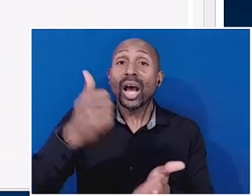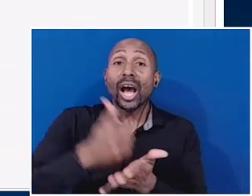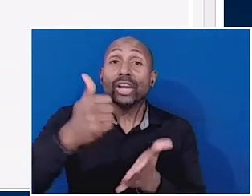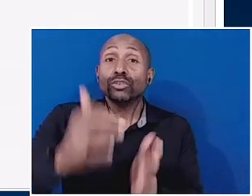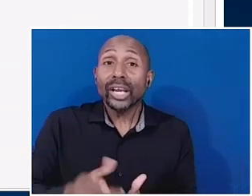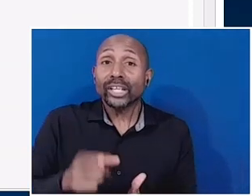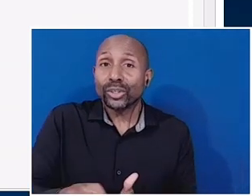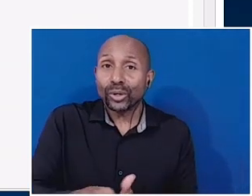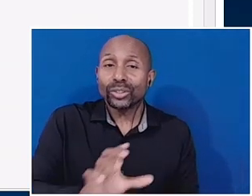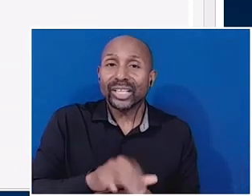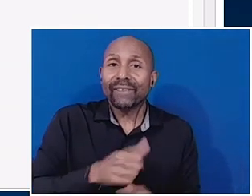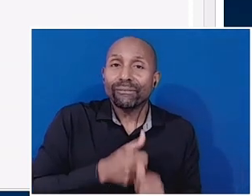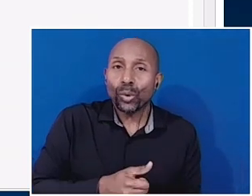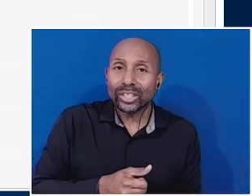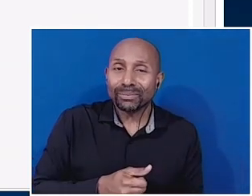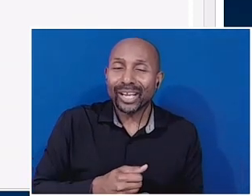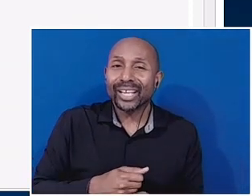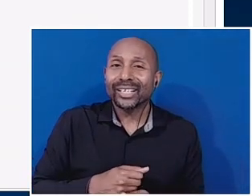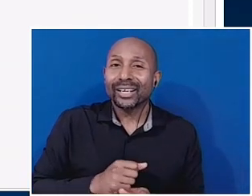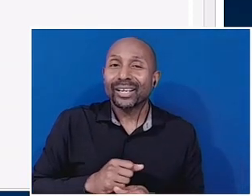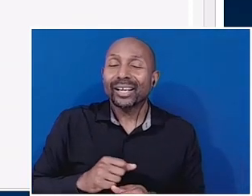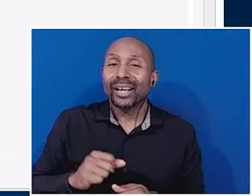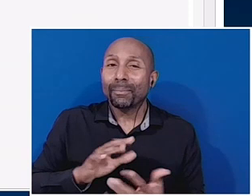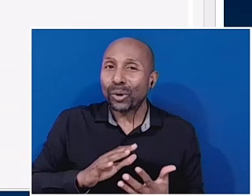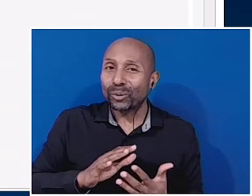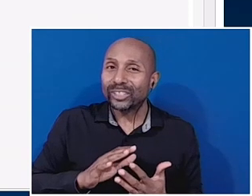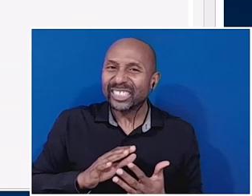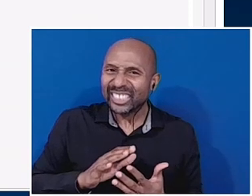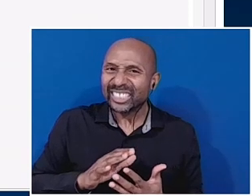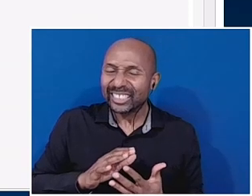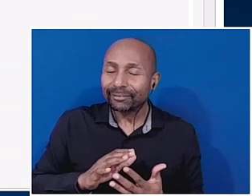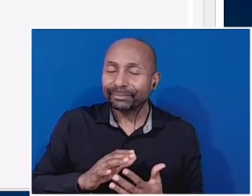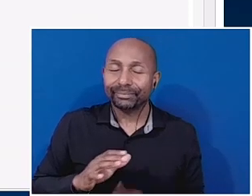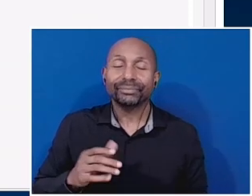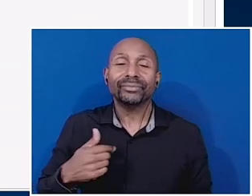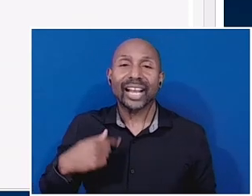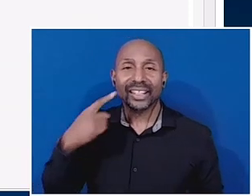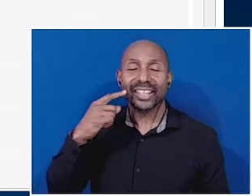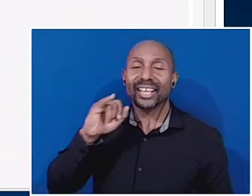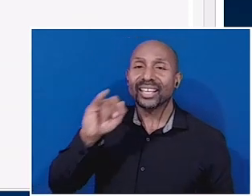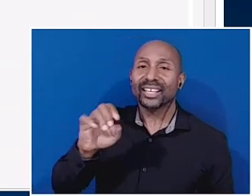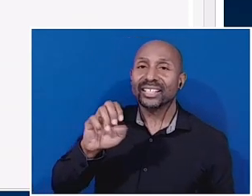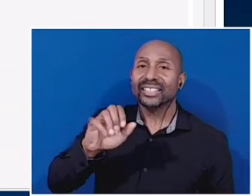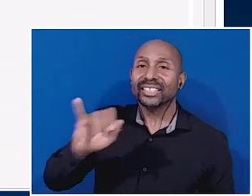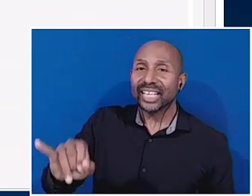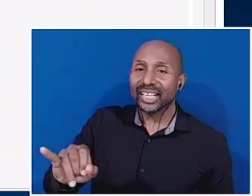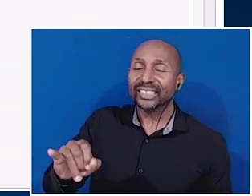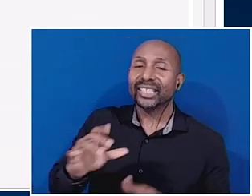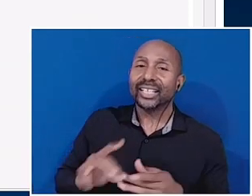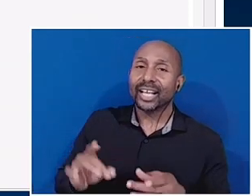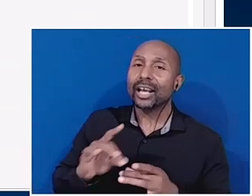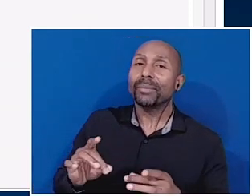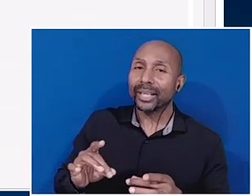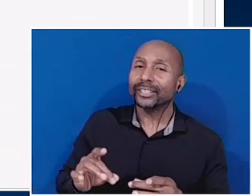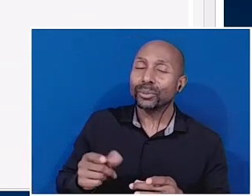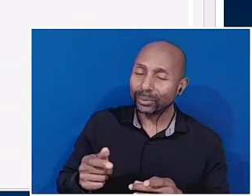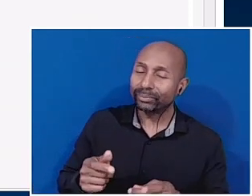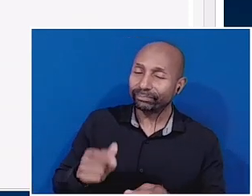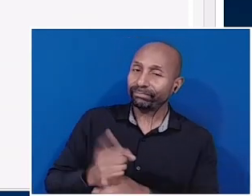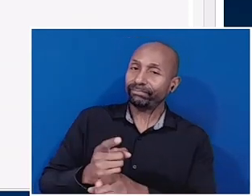practices. So that would be, I think, Jessi's comment, I think, would be the most telling metric that would reflect on